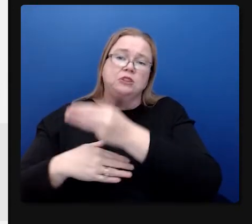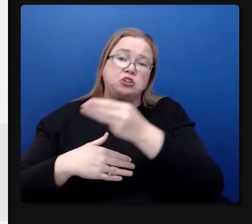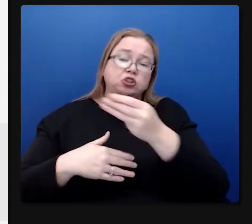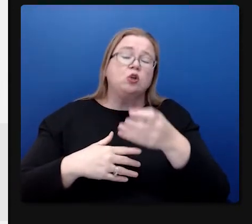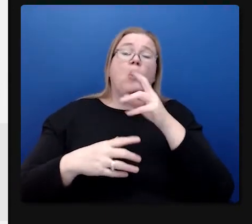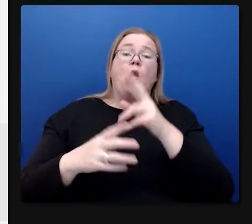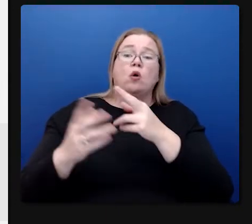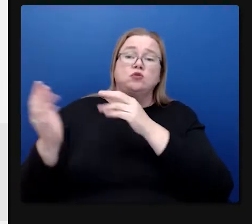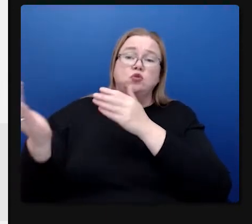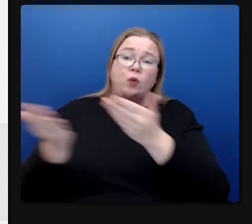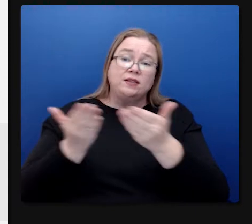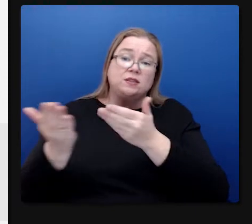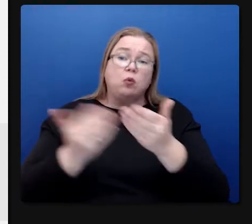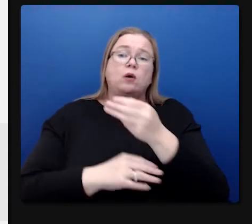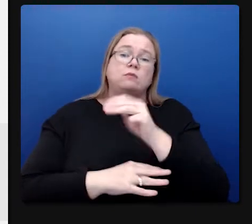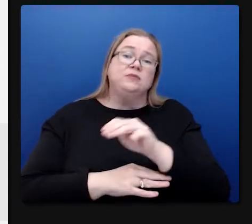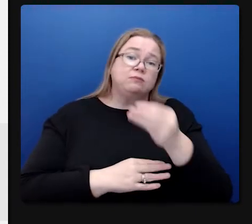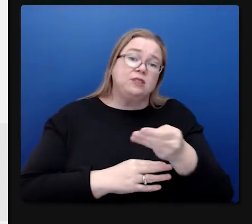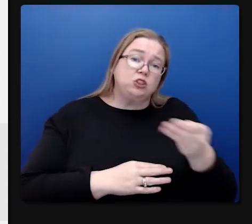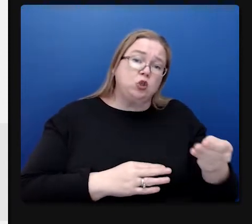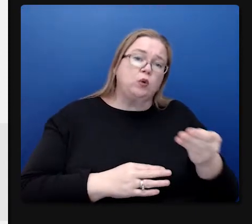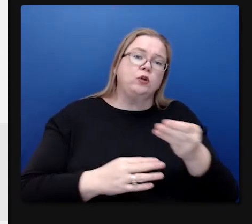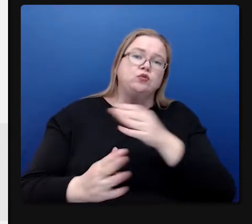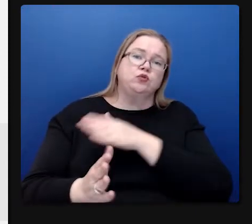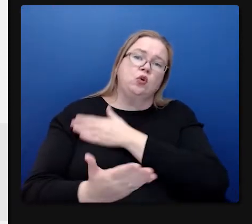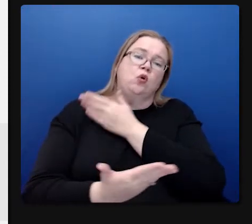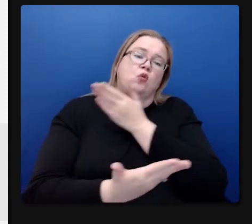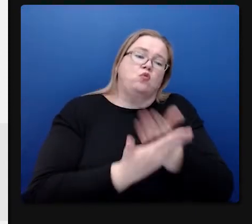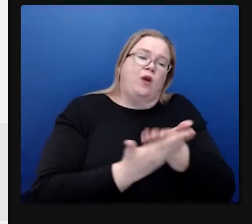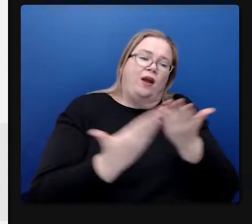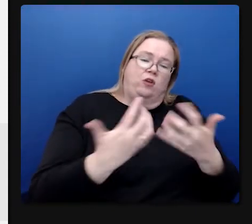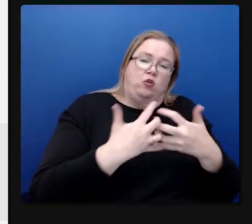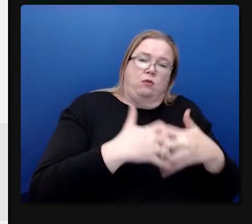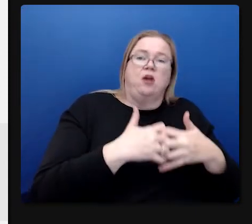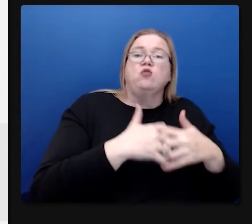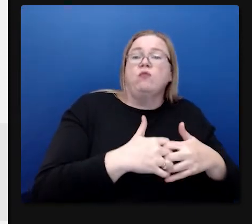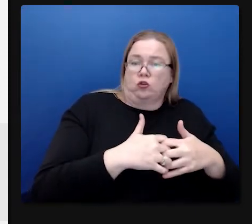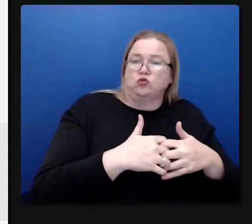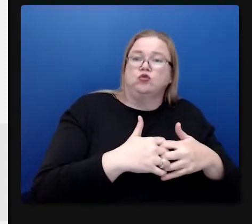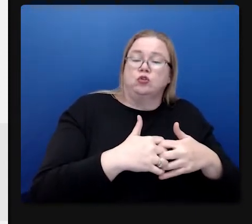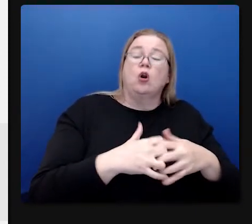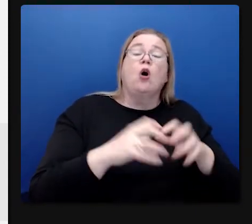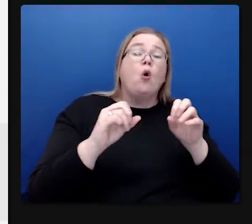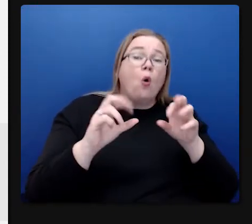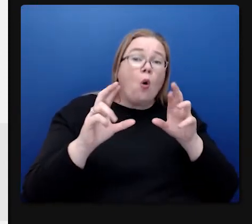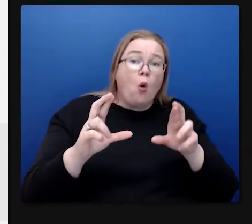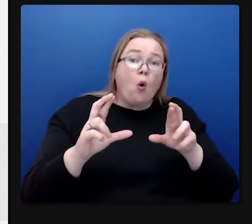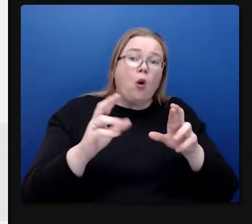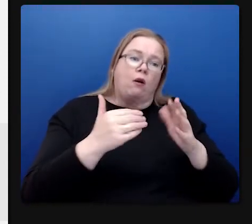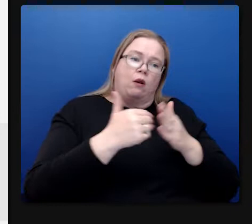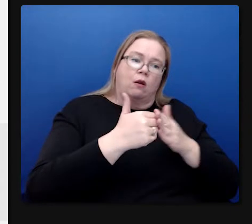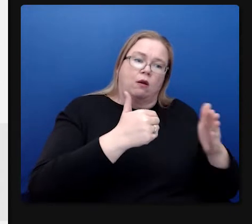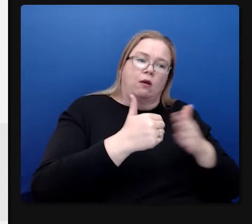or in transport of materials to our manufacturers. or downstream.